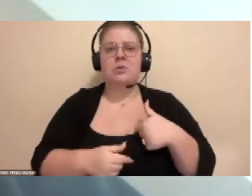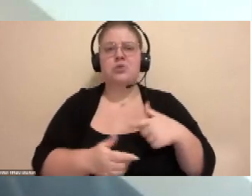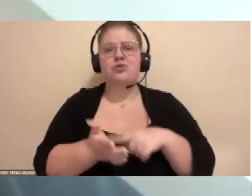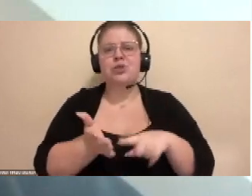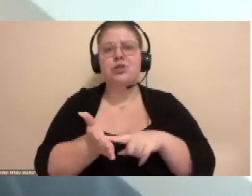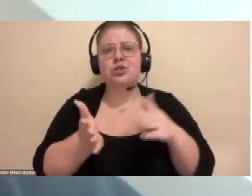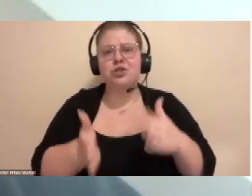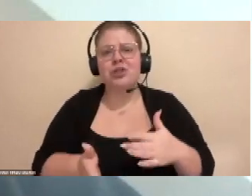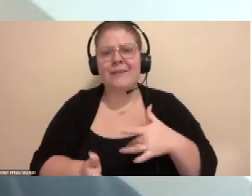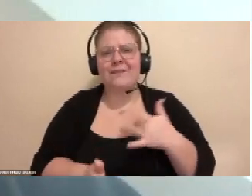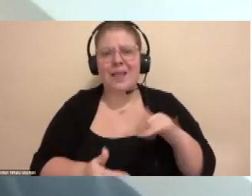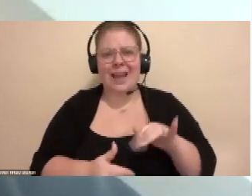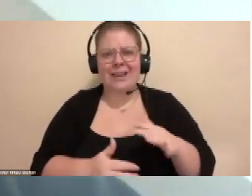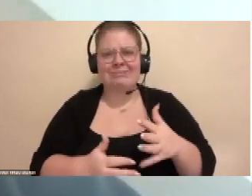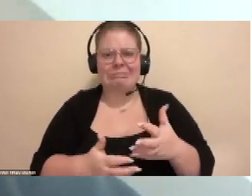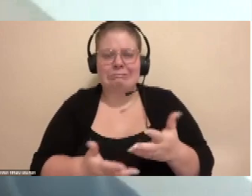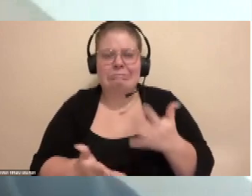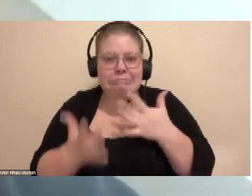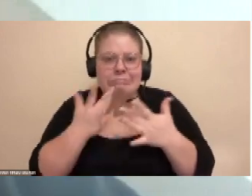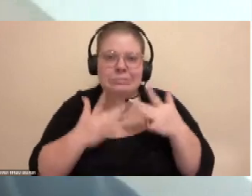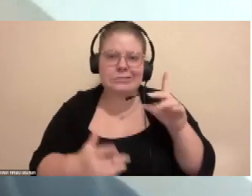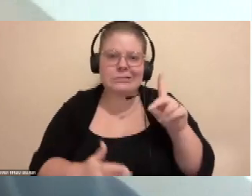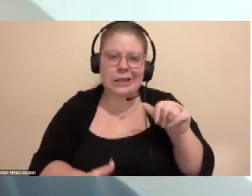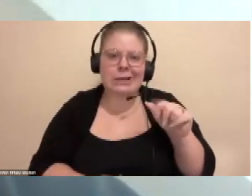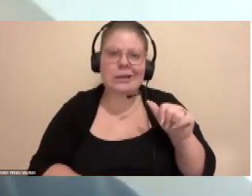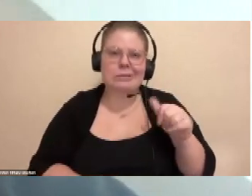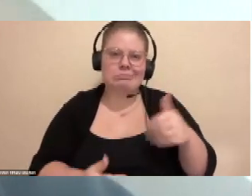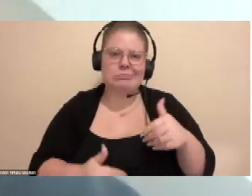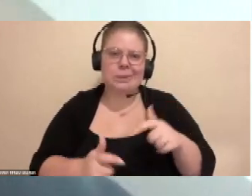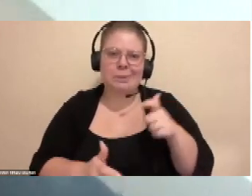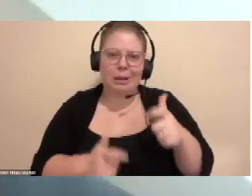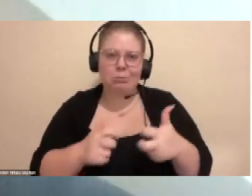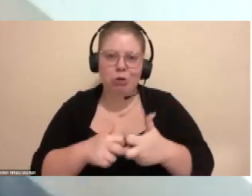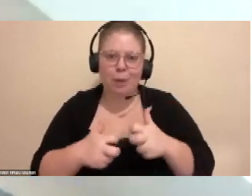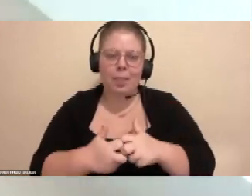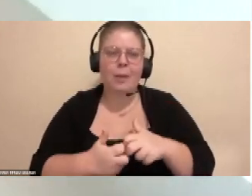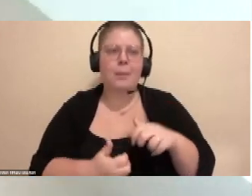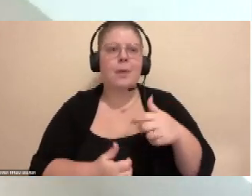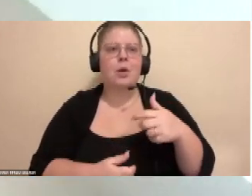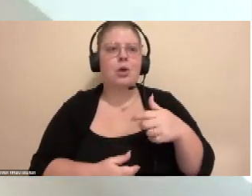a lot of data and it's a huge problem. Right. Guardianship is handled